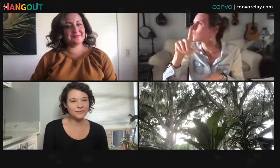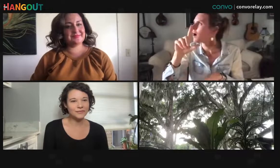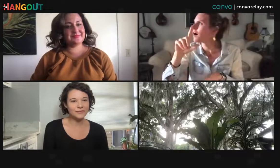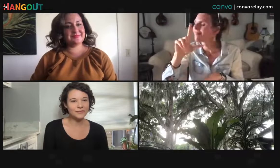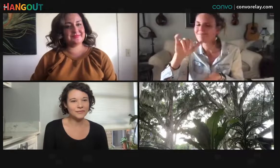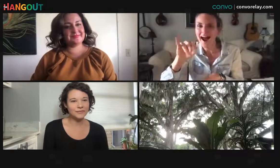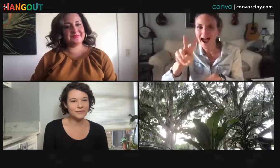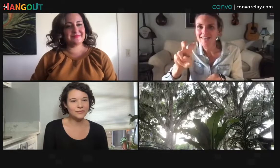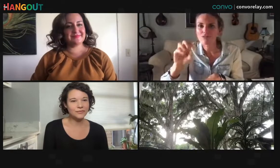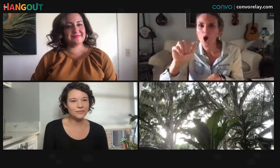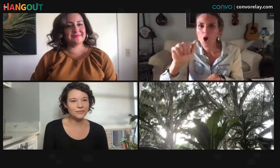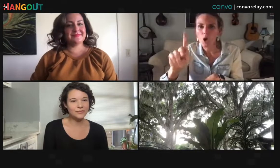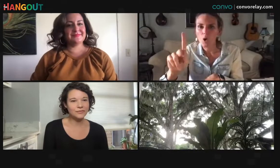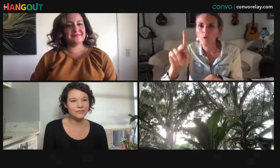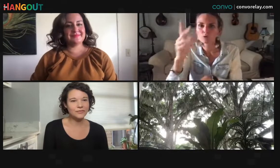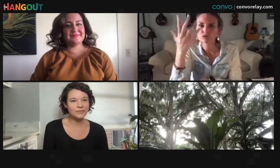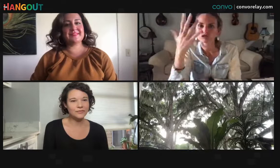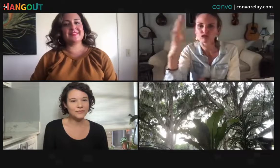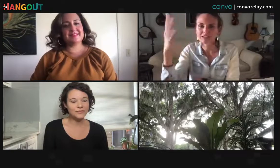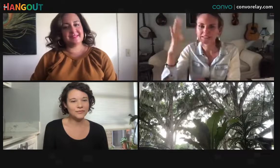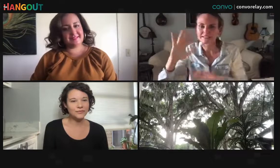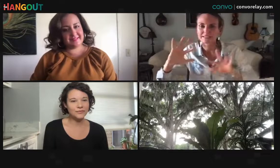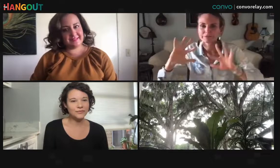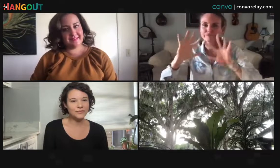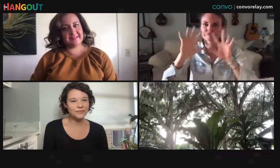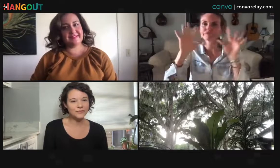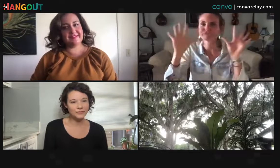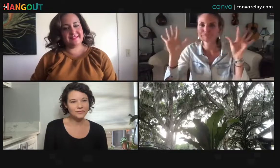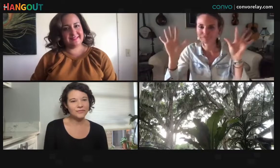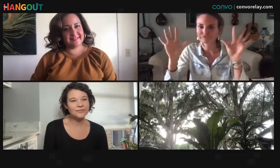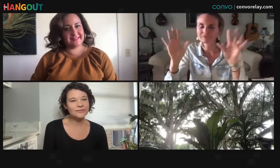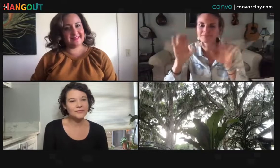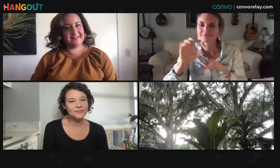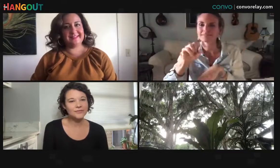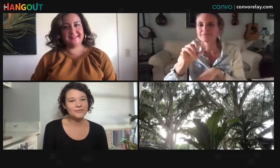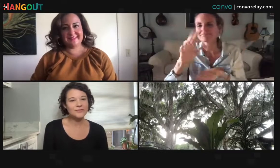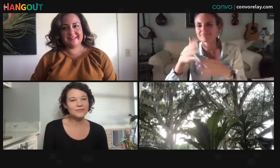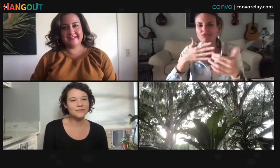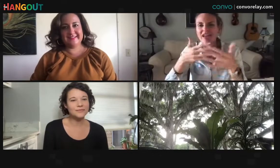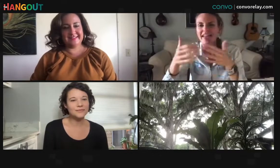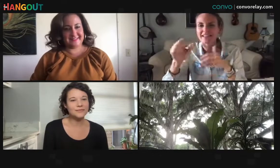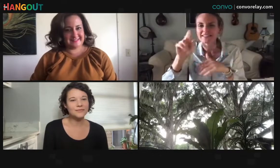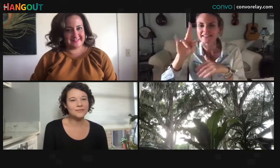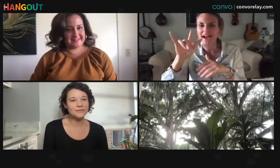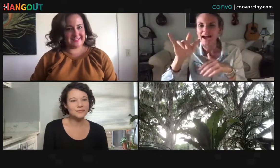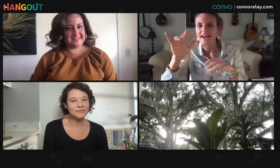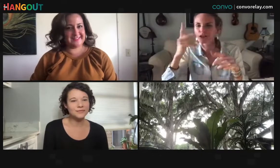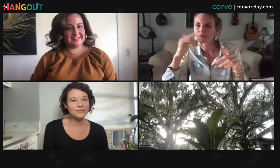there is some shade on the plant and behind the plant in the background there is live oak